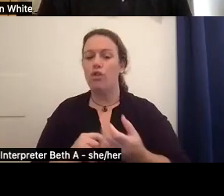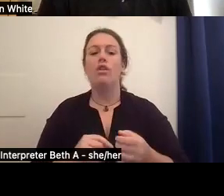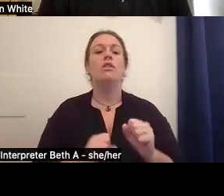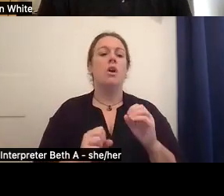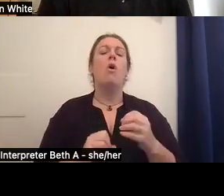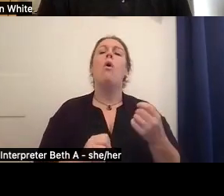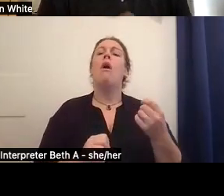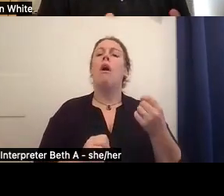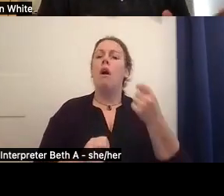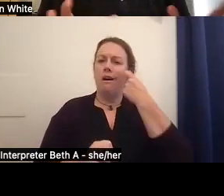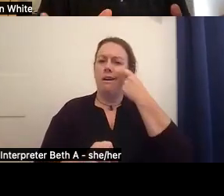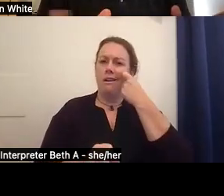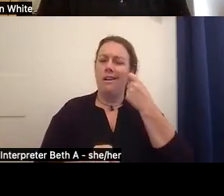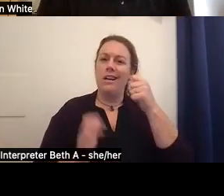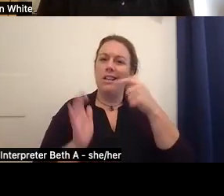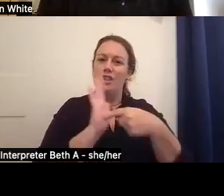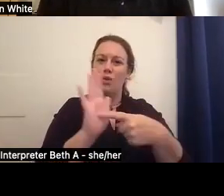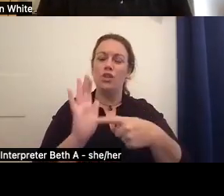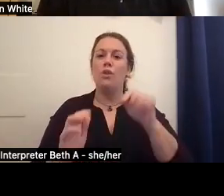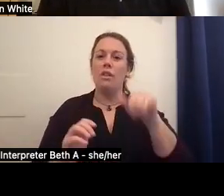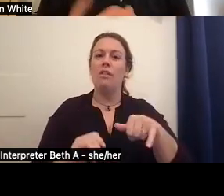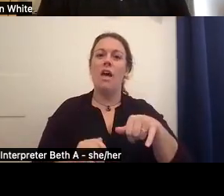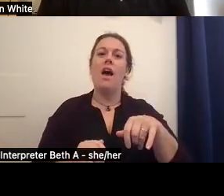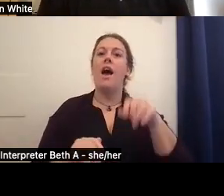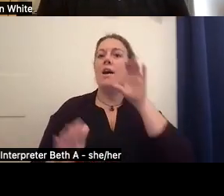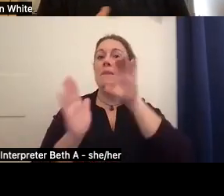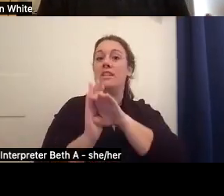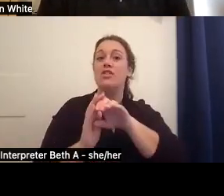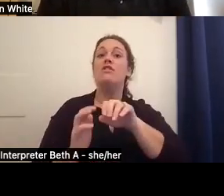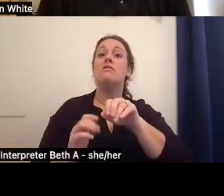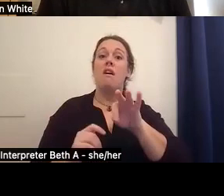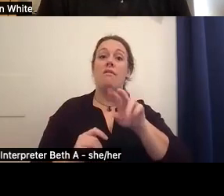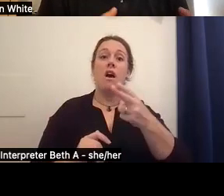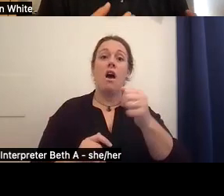the Hiawatha belt that's was a little bit tattered when that was returned, it was repaired, and it